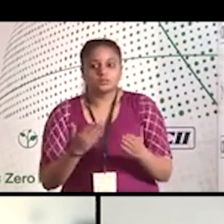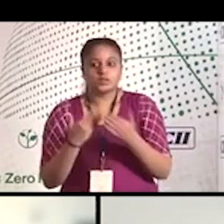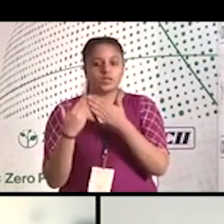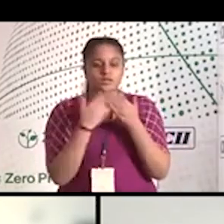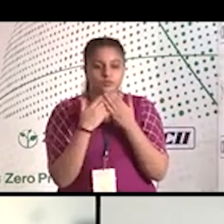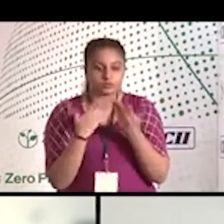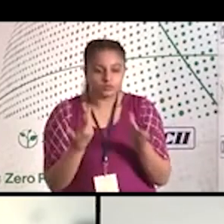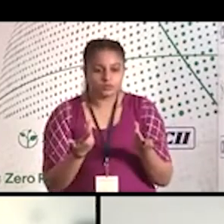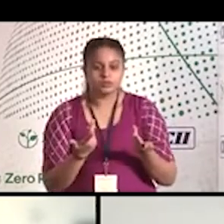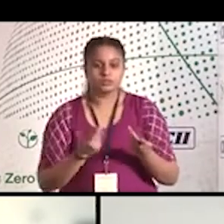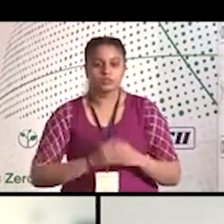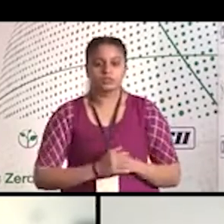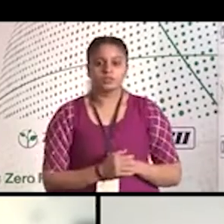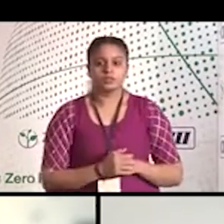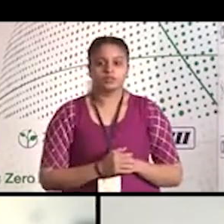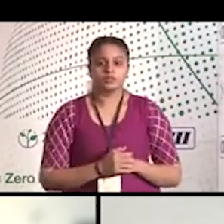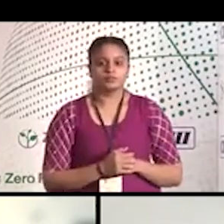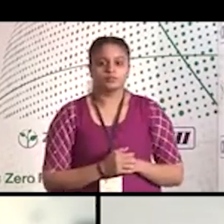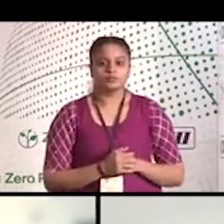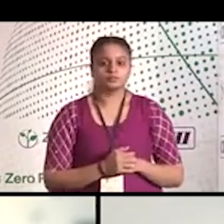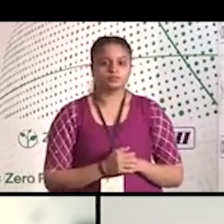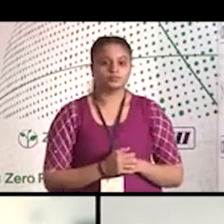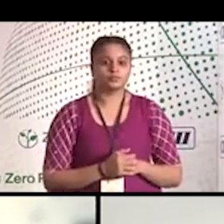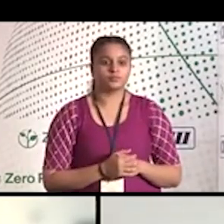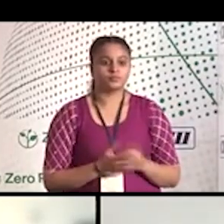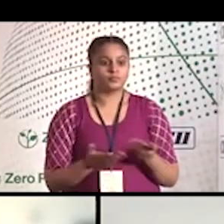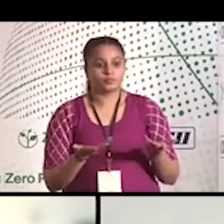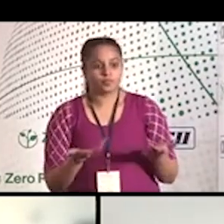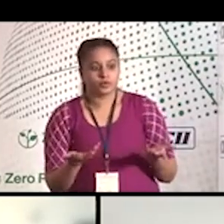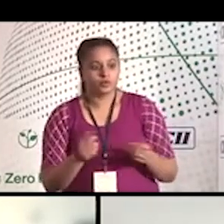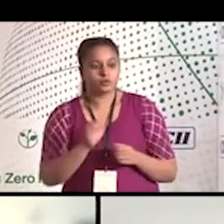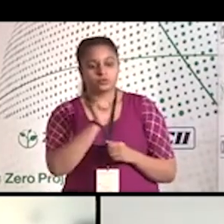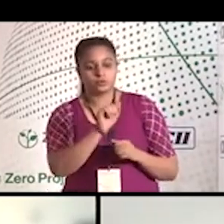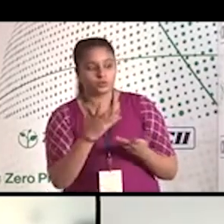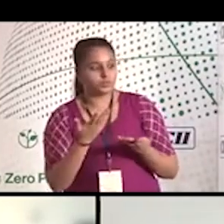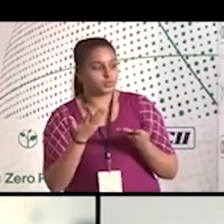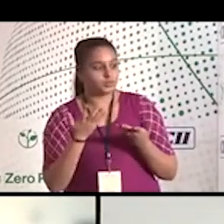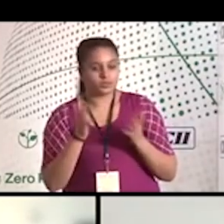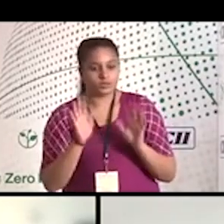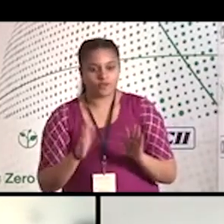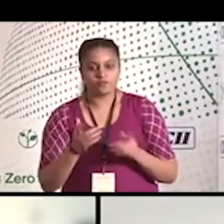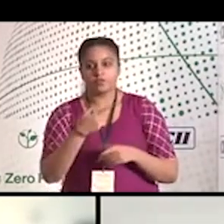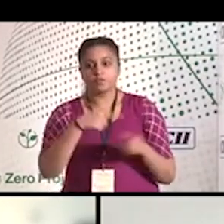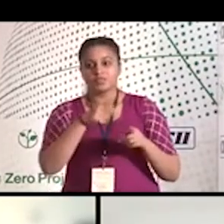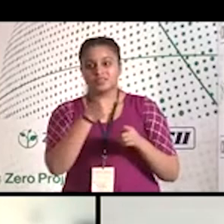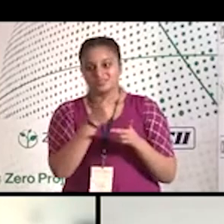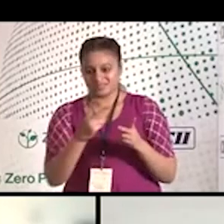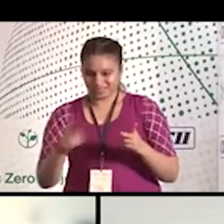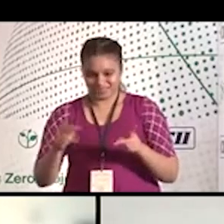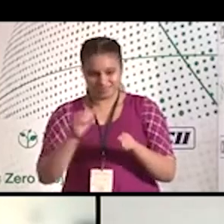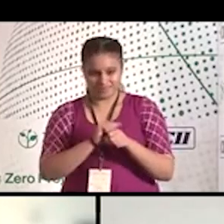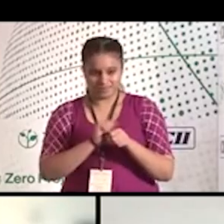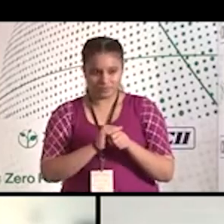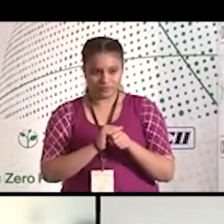and even having a qualified kind of set of criteria or qualifications that they can articulate